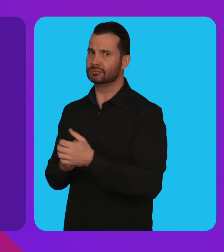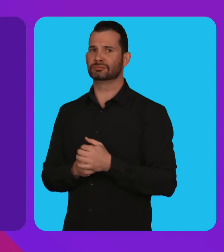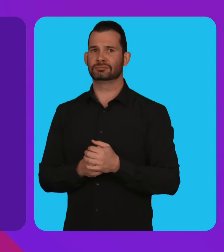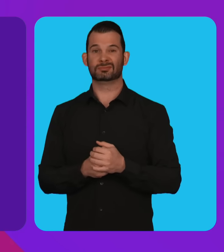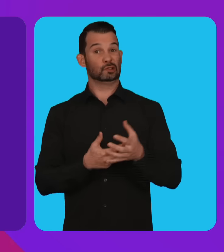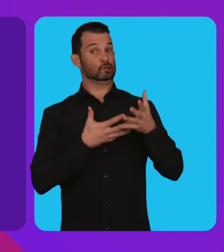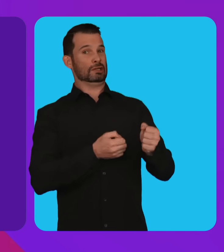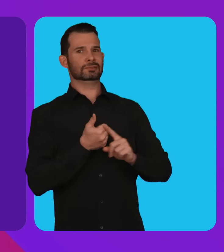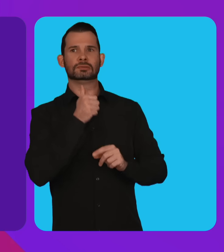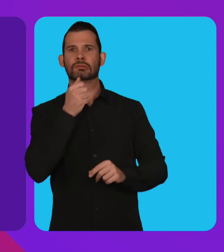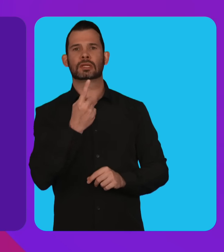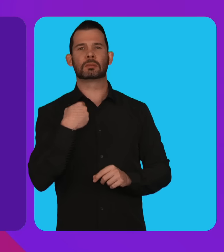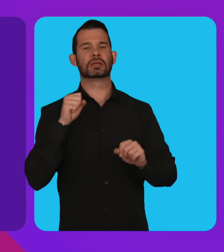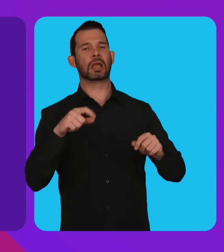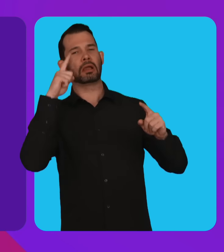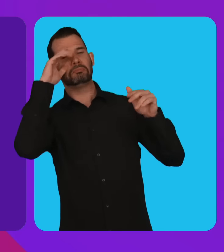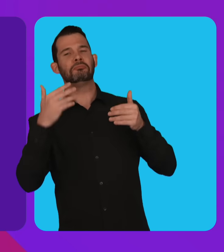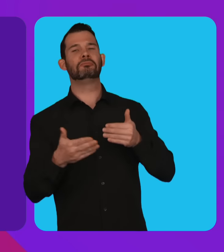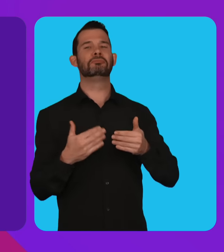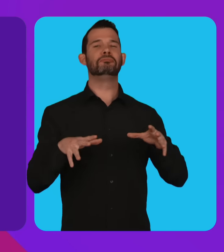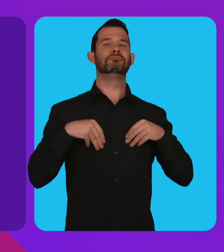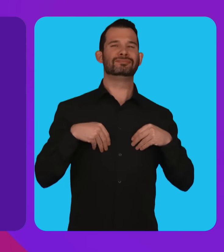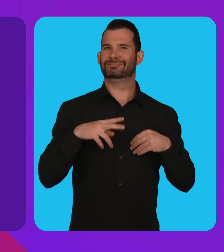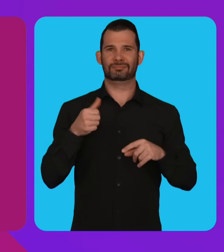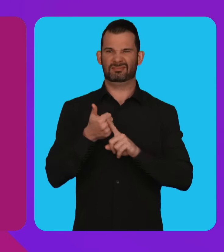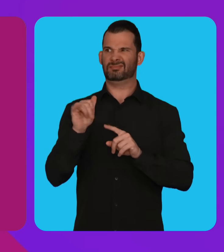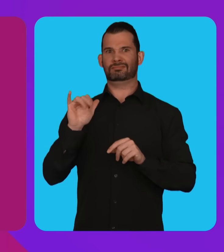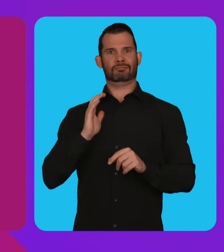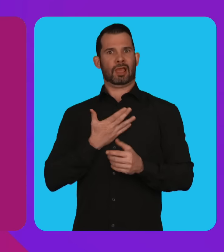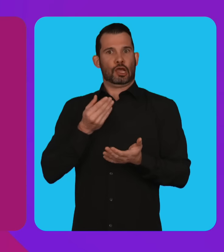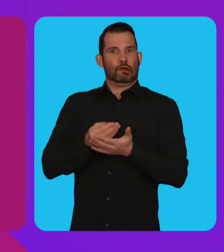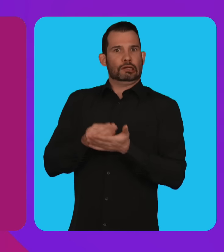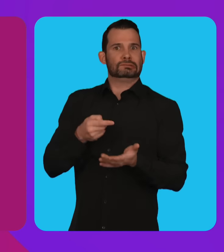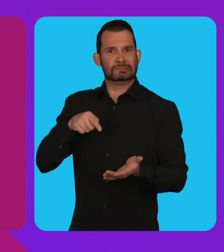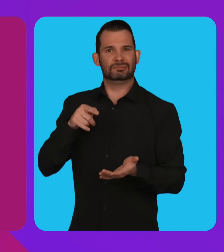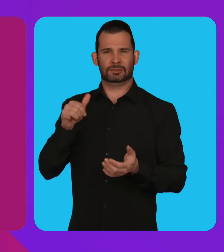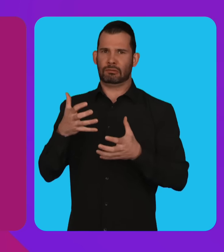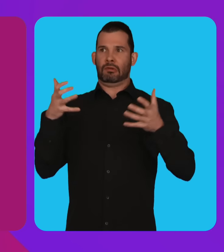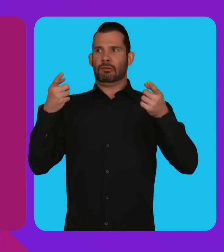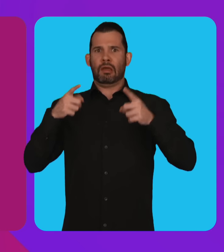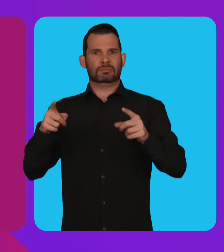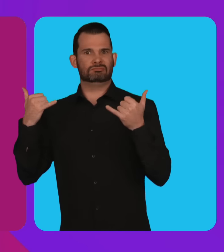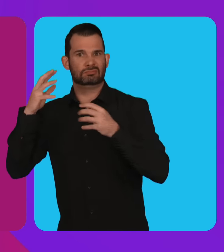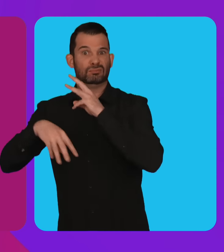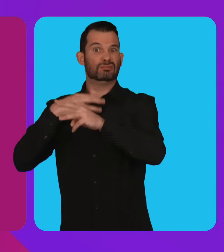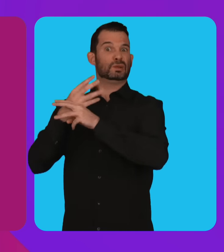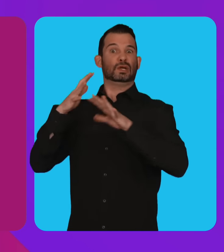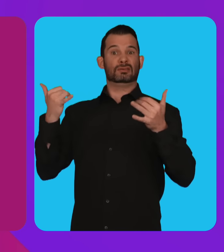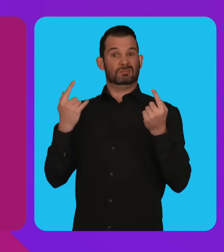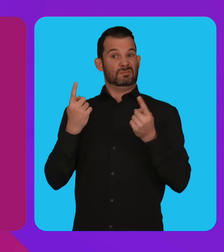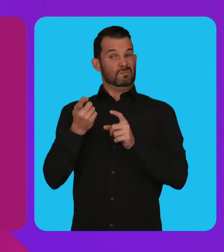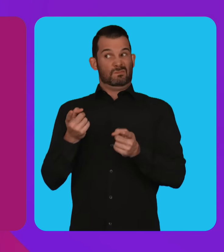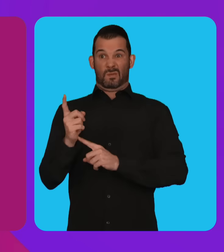Trust is not something that we can take for granted. That's our currency, and there are a lot of things happening in the world